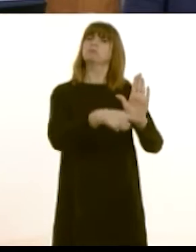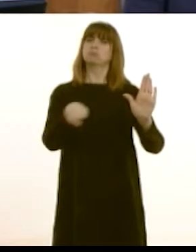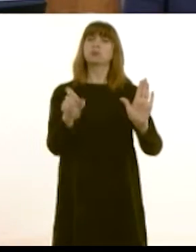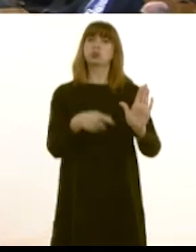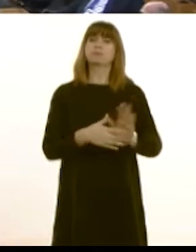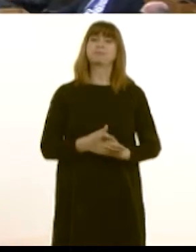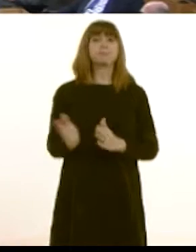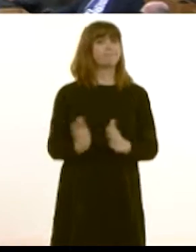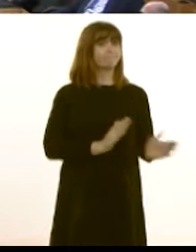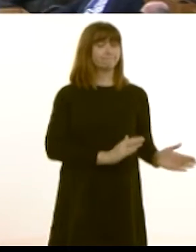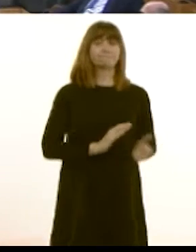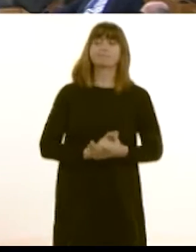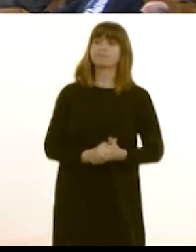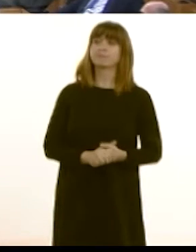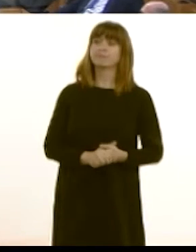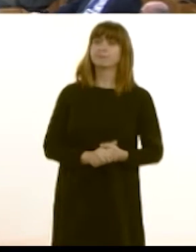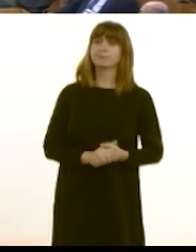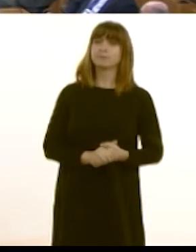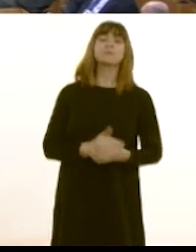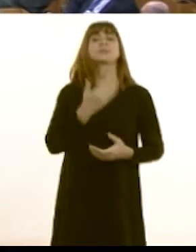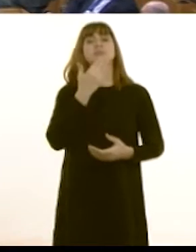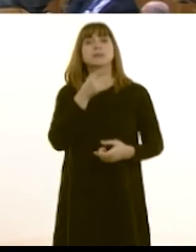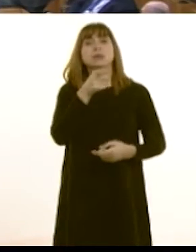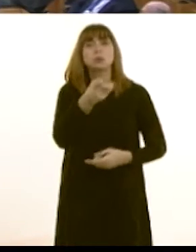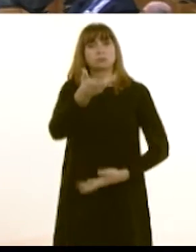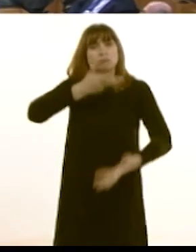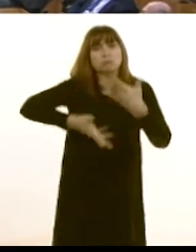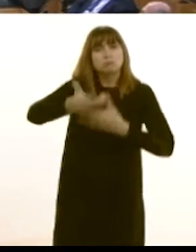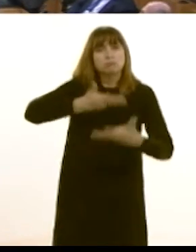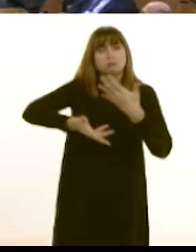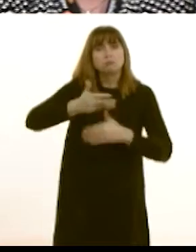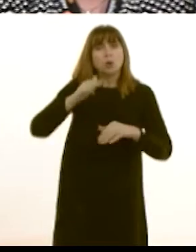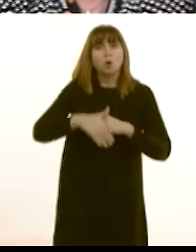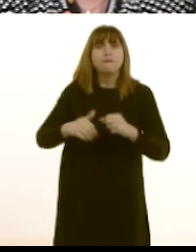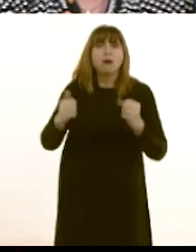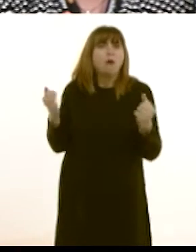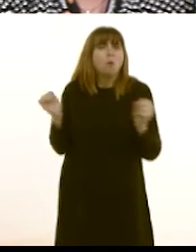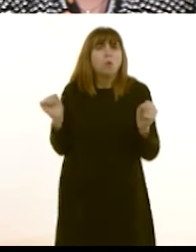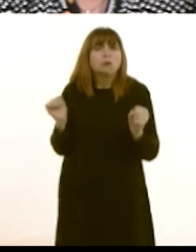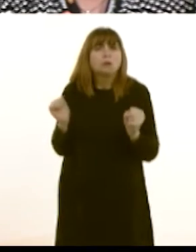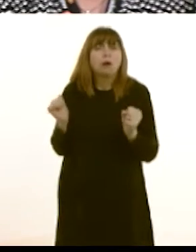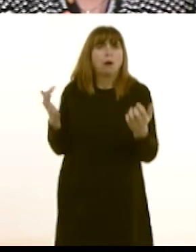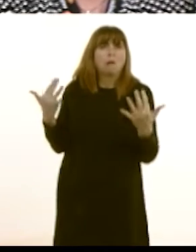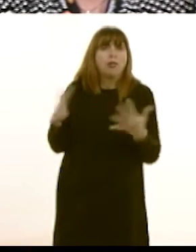William Graham: 2. A wnaiff y Prif Weinidog ddatganiad am effaith pwysau eithafol y gaeaf ar y GIG yn Nwyrain De Cymru?